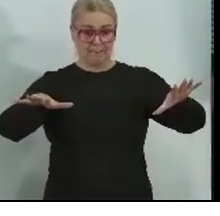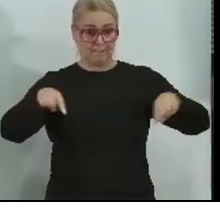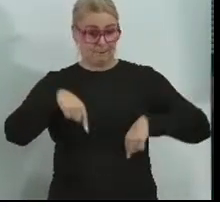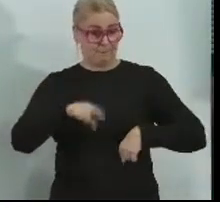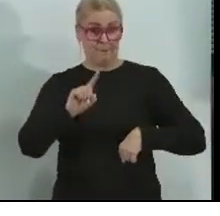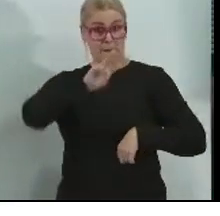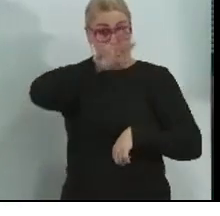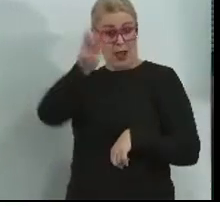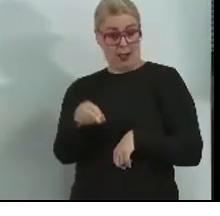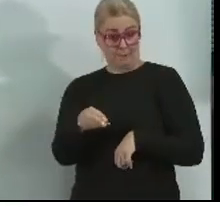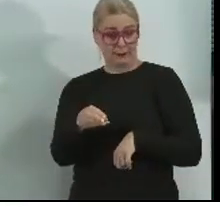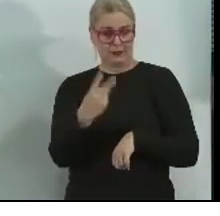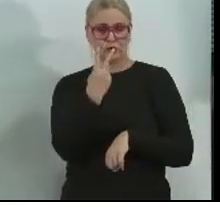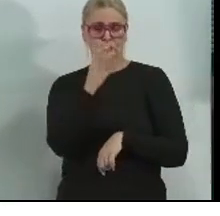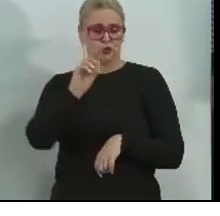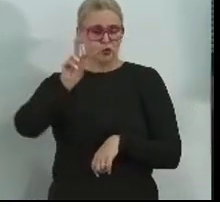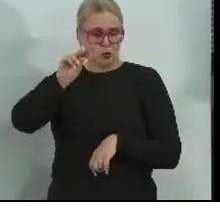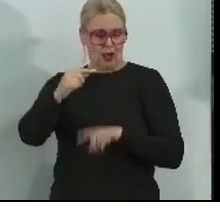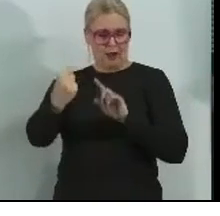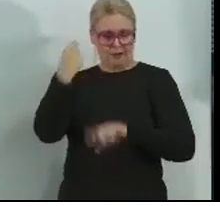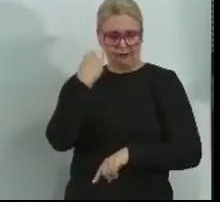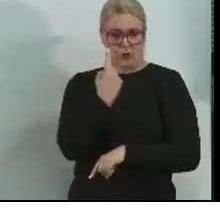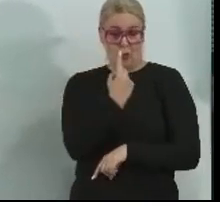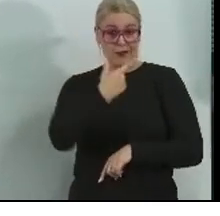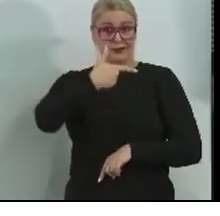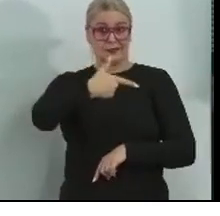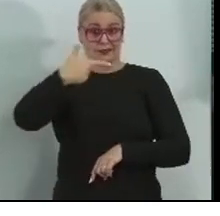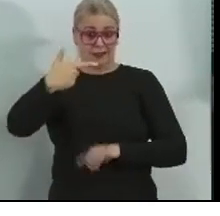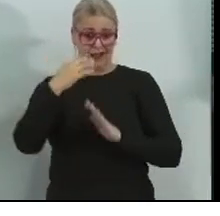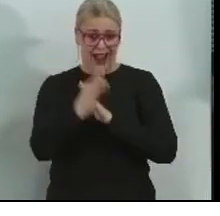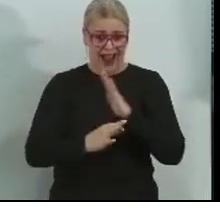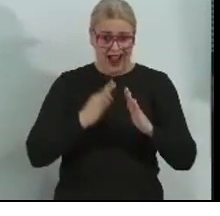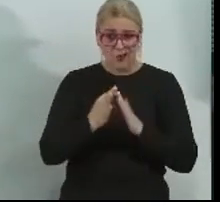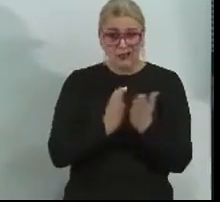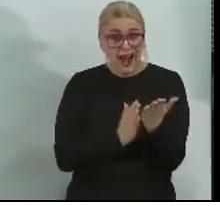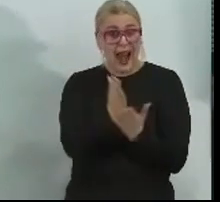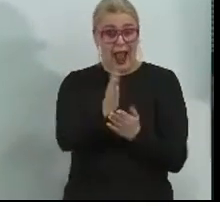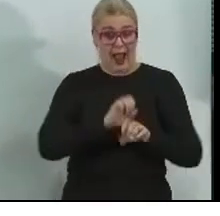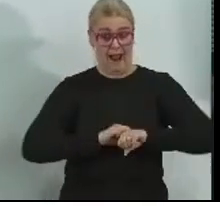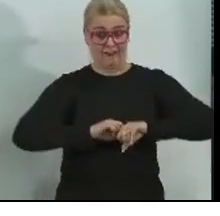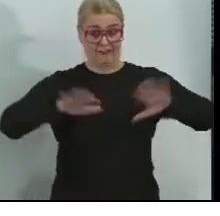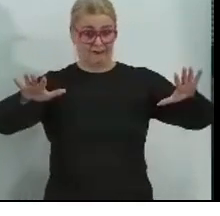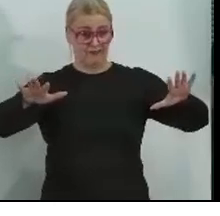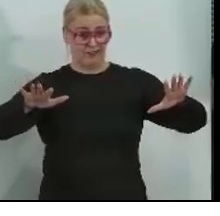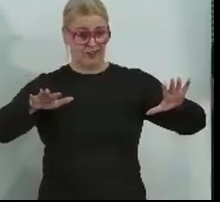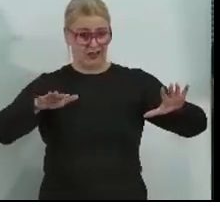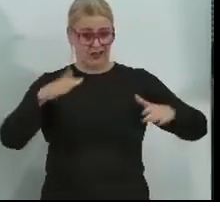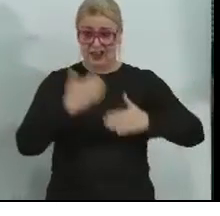captive audience to change a narrative about disability in in 2020, we obviously had,